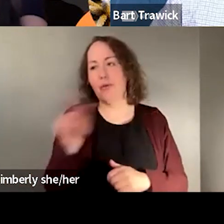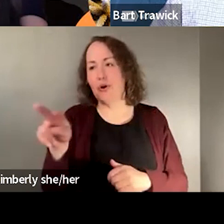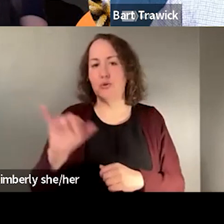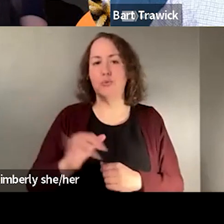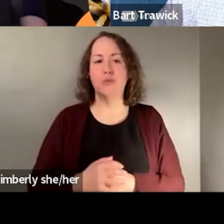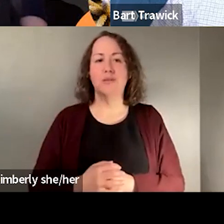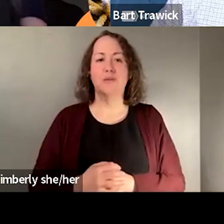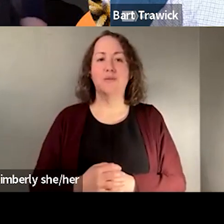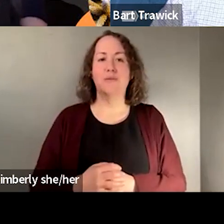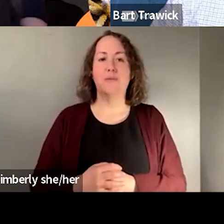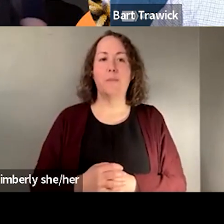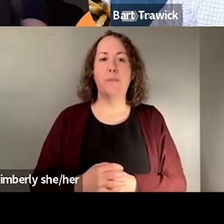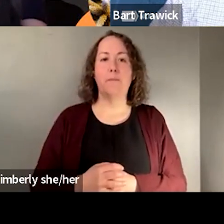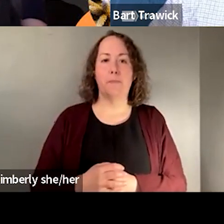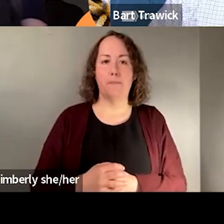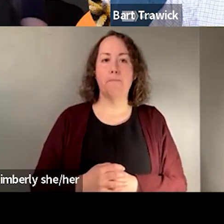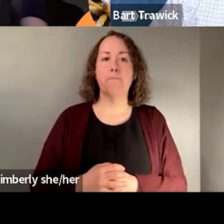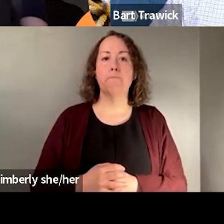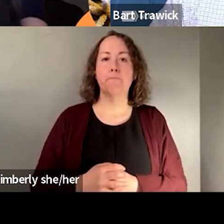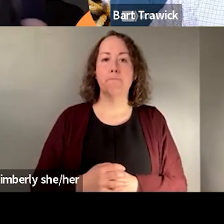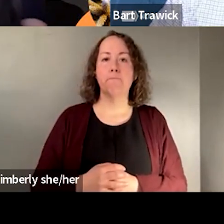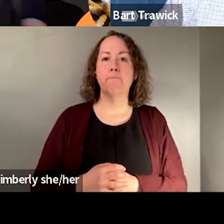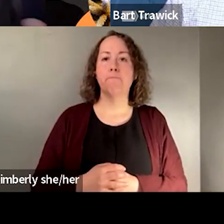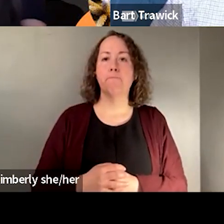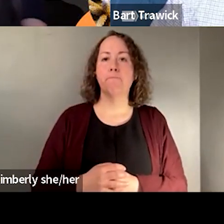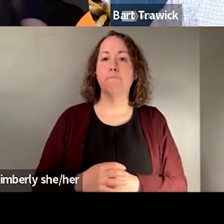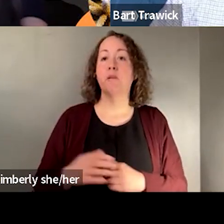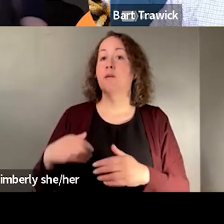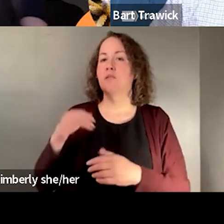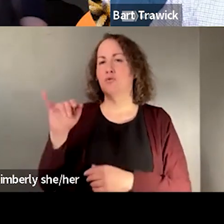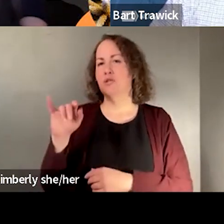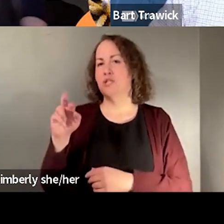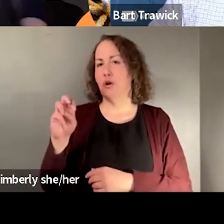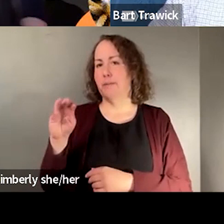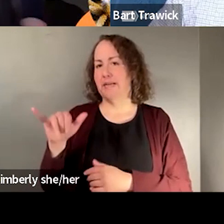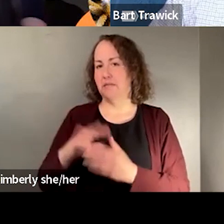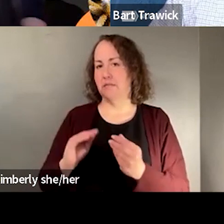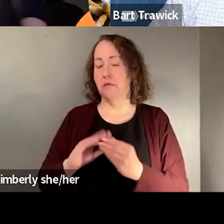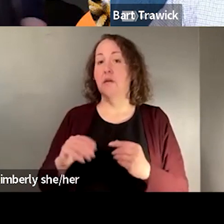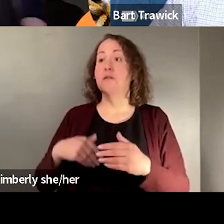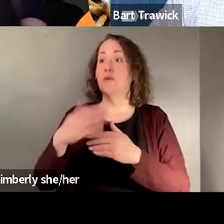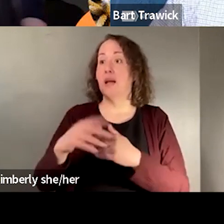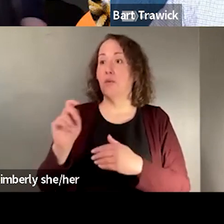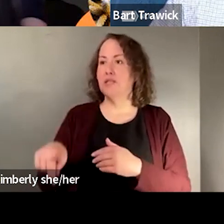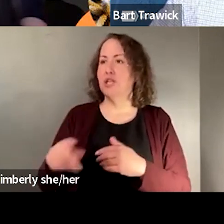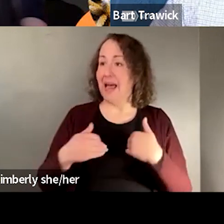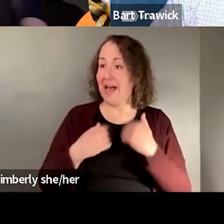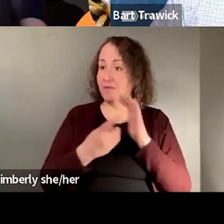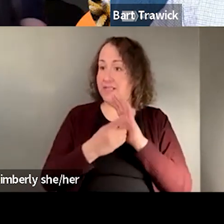Great. So next question is, one, is there a demo site that folks can use in SciENcv?